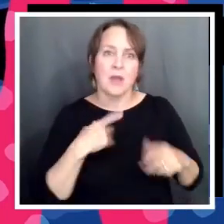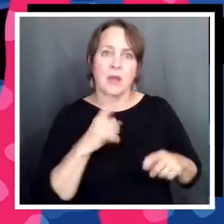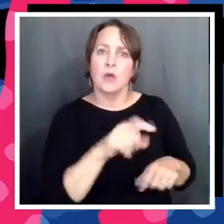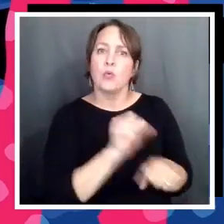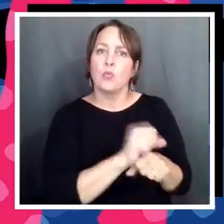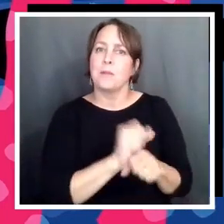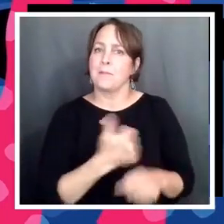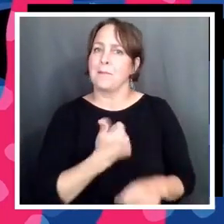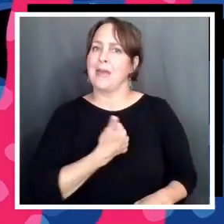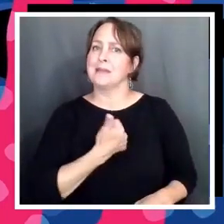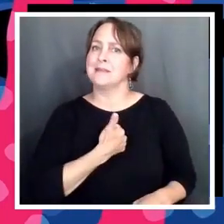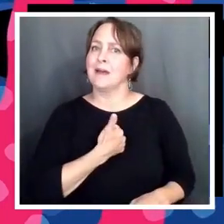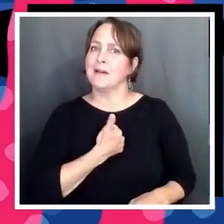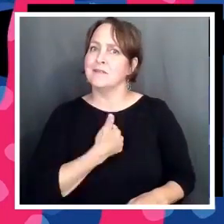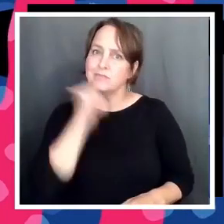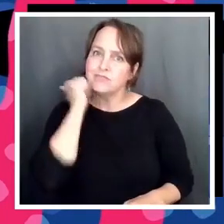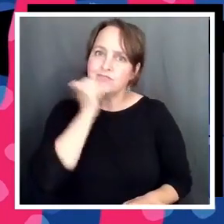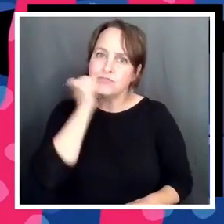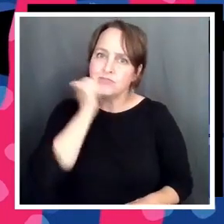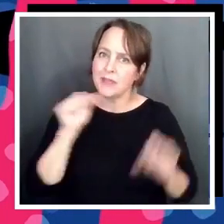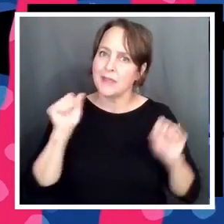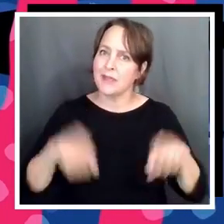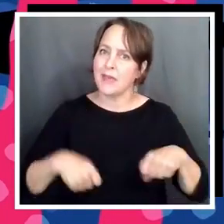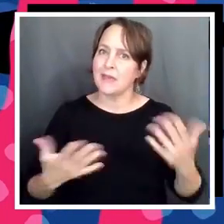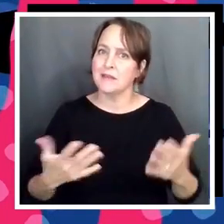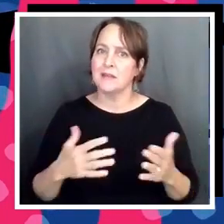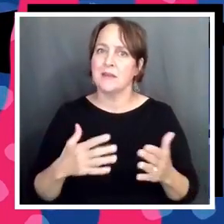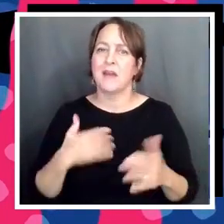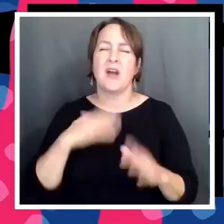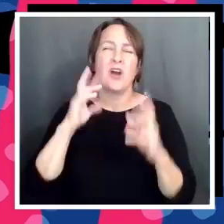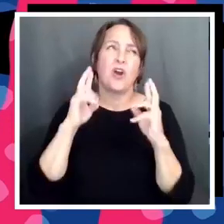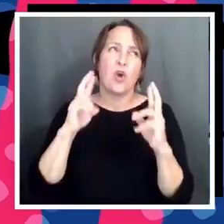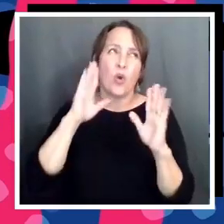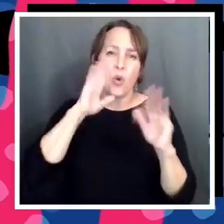DO WITH OUR OLDER TWO. WHICH MEANS I WILL BE ABLE TO